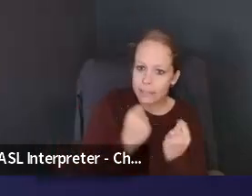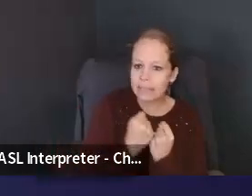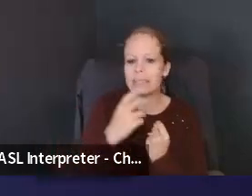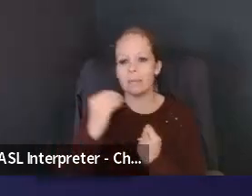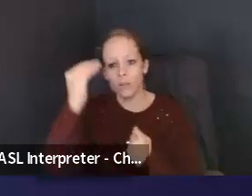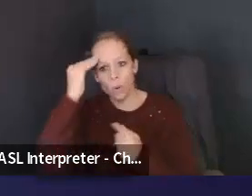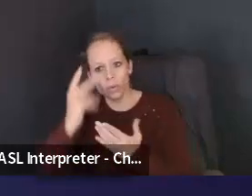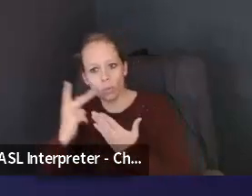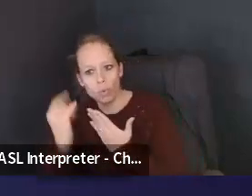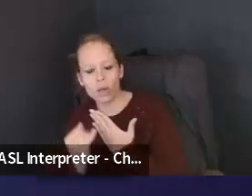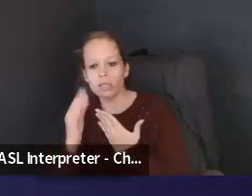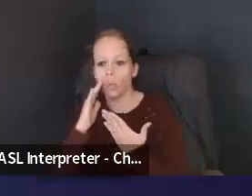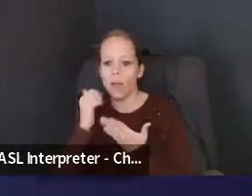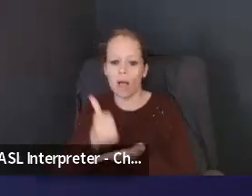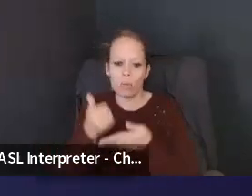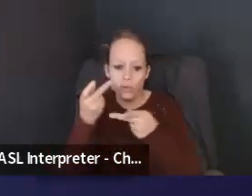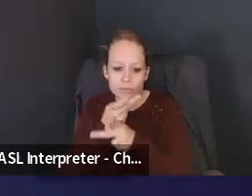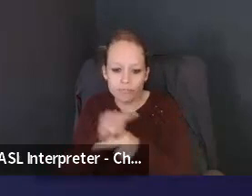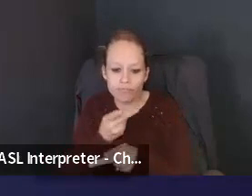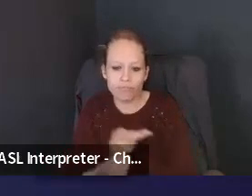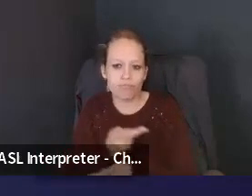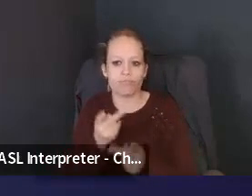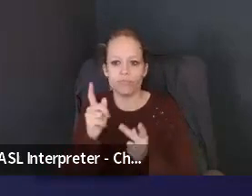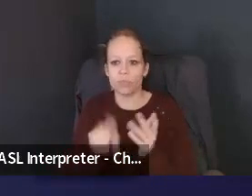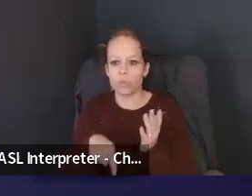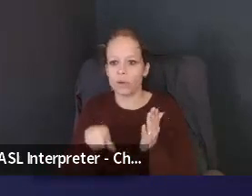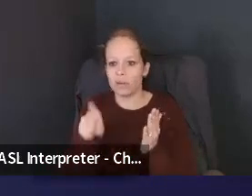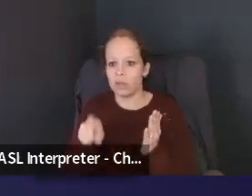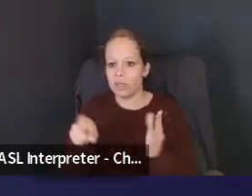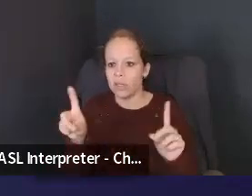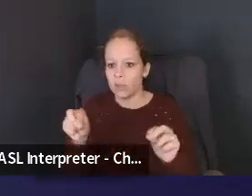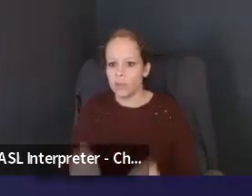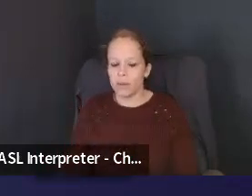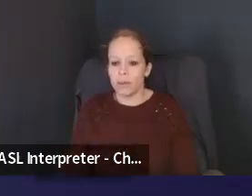hash that out and figure those things out. Dr. Rumrill: Thank you. Dr. Leslie. Dr. Gooden,